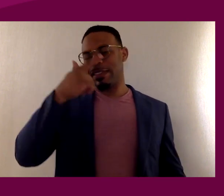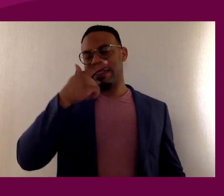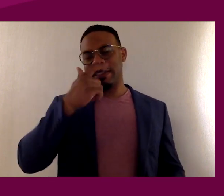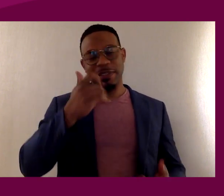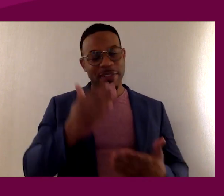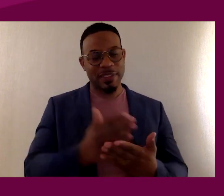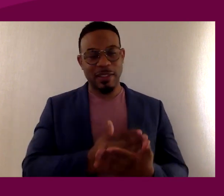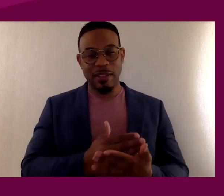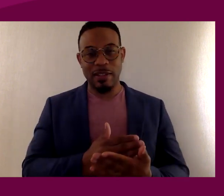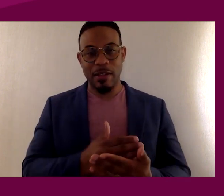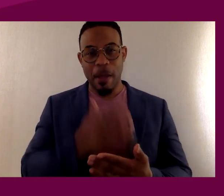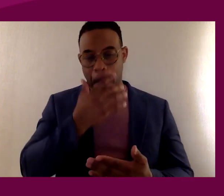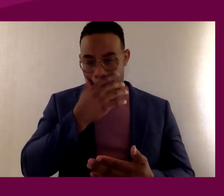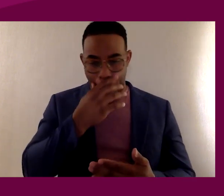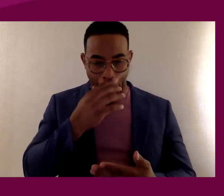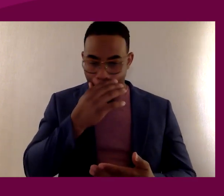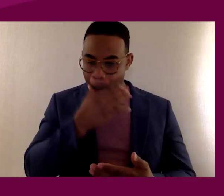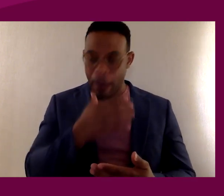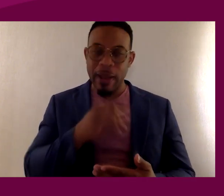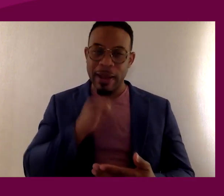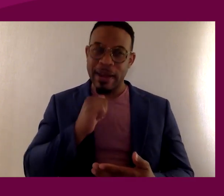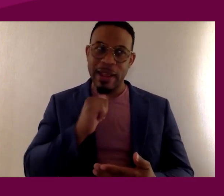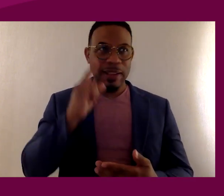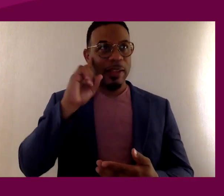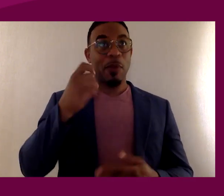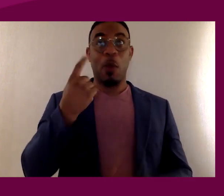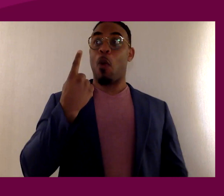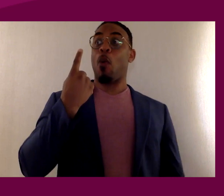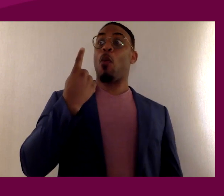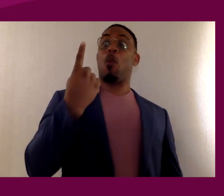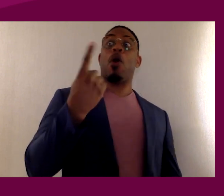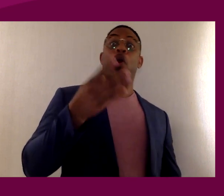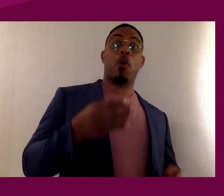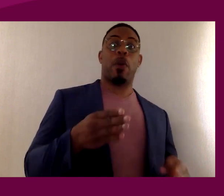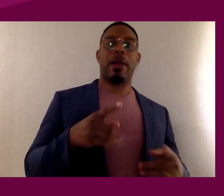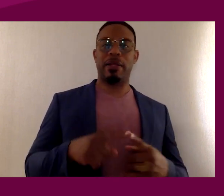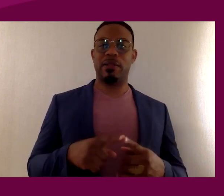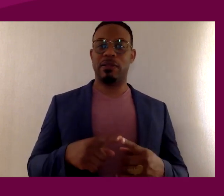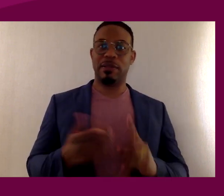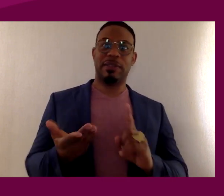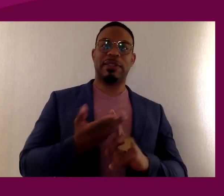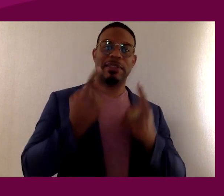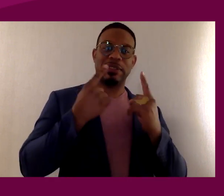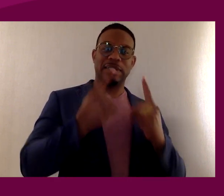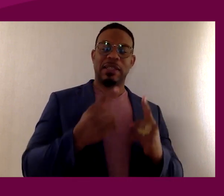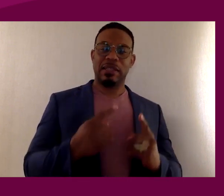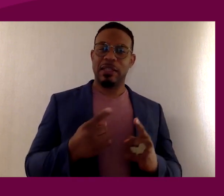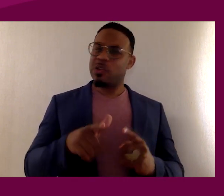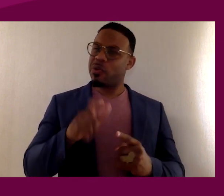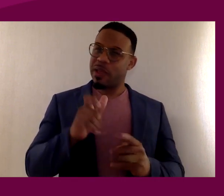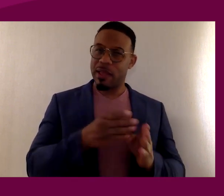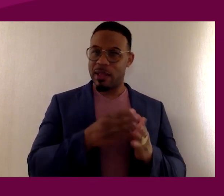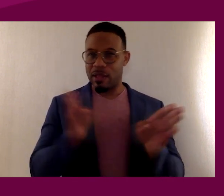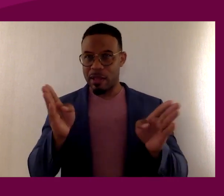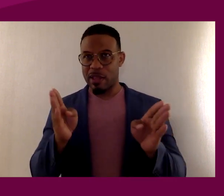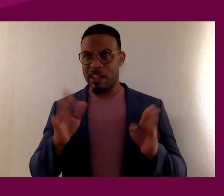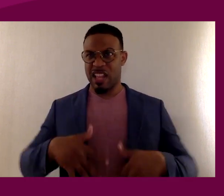That taught me a very interesting lesson. Not to think that there's only one way to get success,